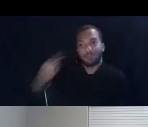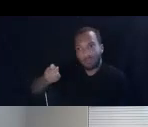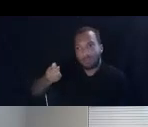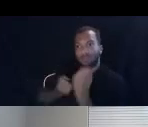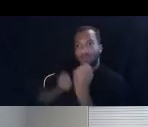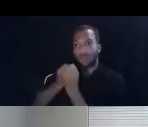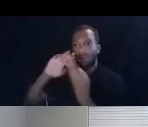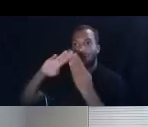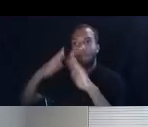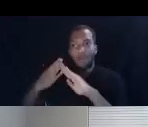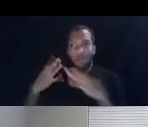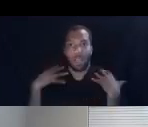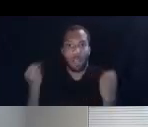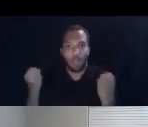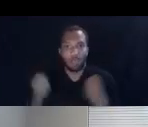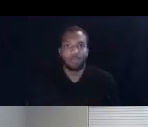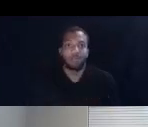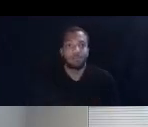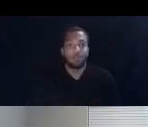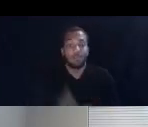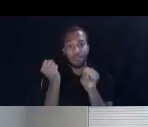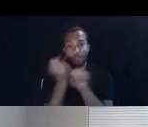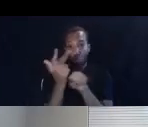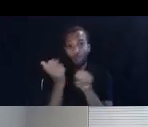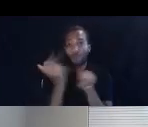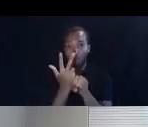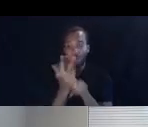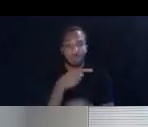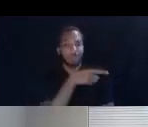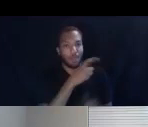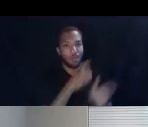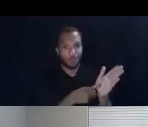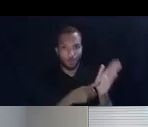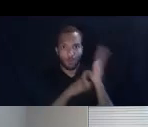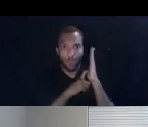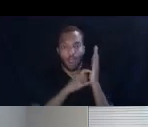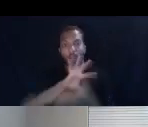They're required to perform CHNAs every three years. And based on its findings, must spend a certain percentage